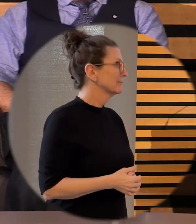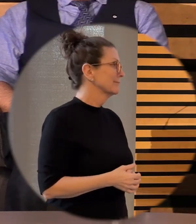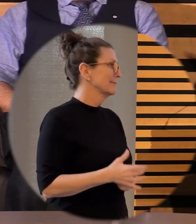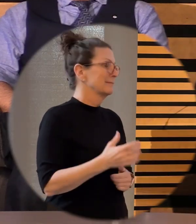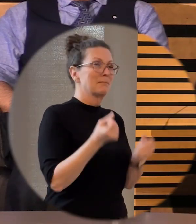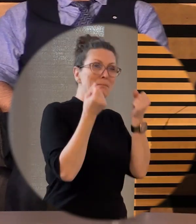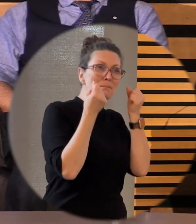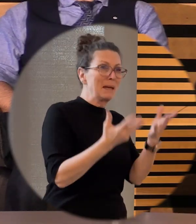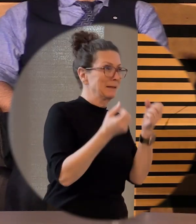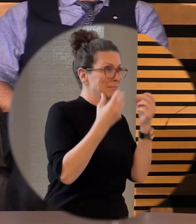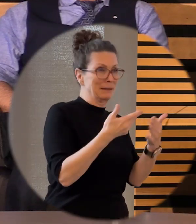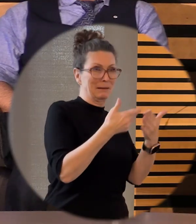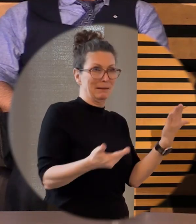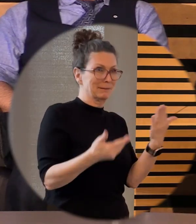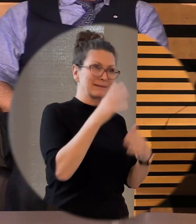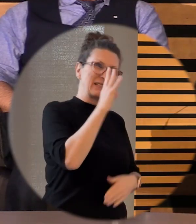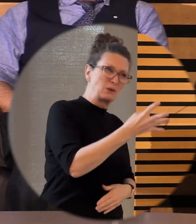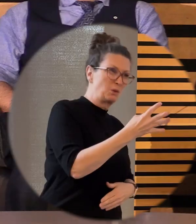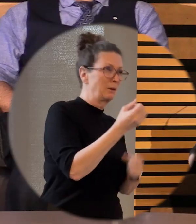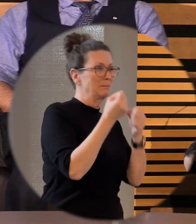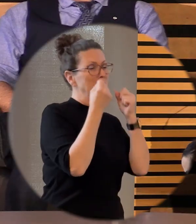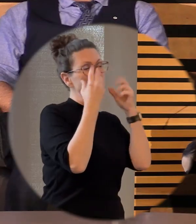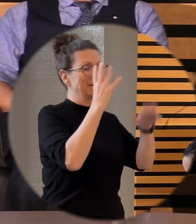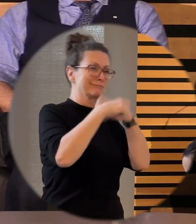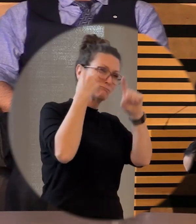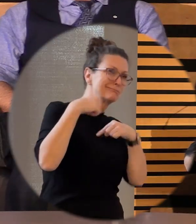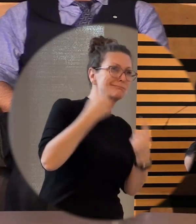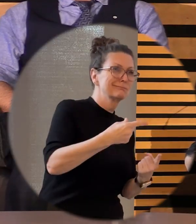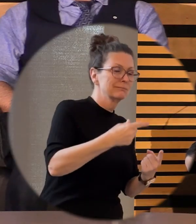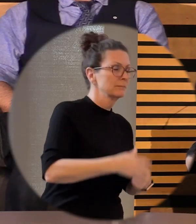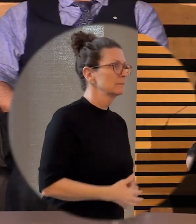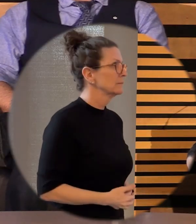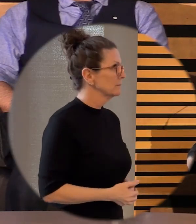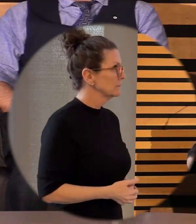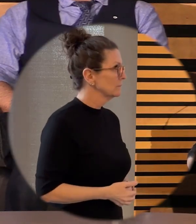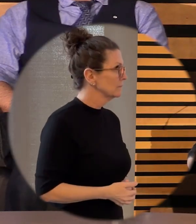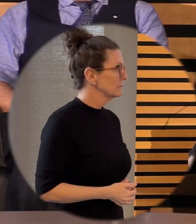were largely ignored for for for decades and decades and decades. Um, we're at a point now